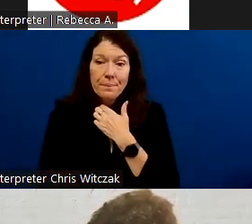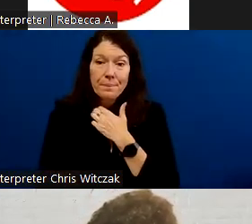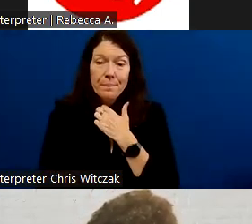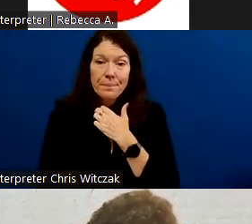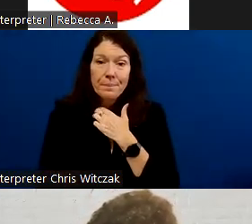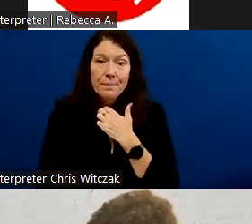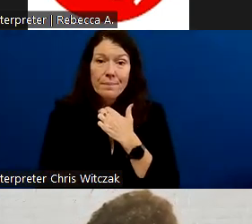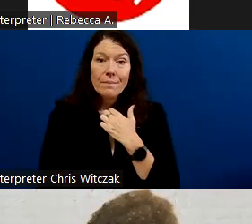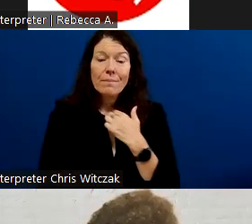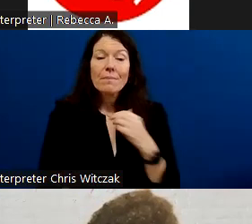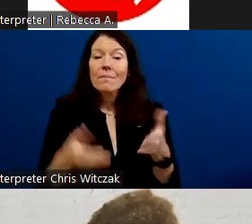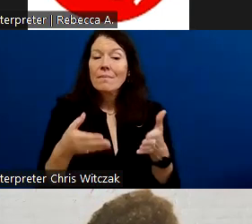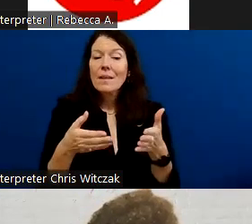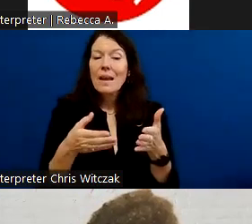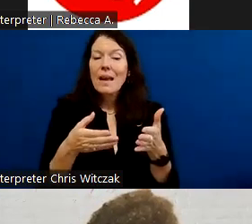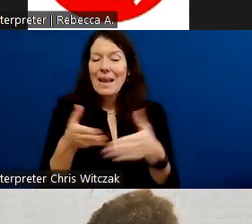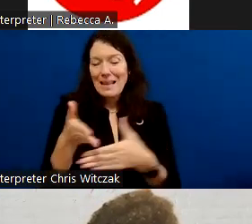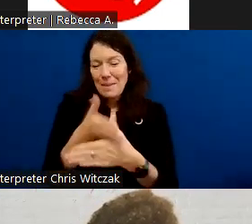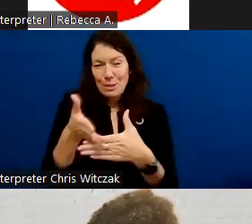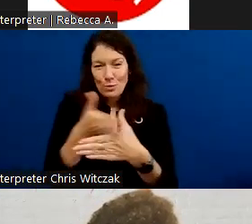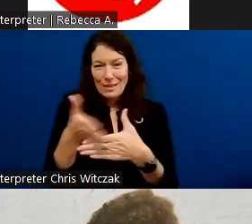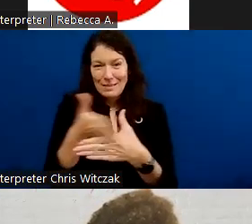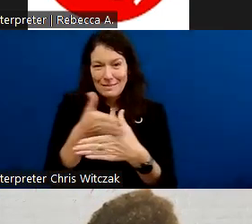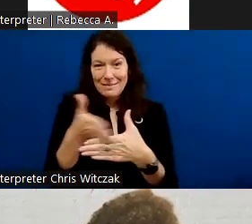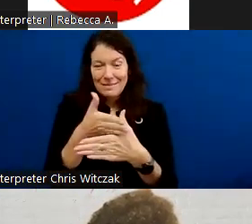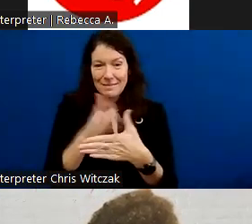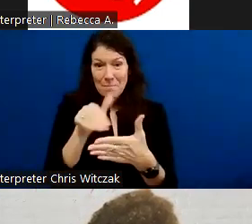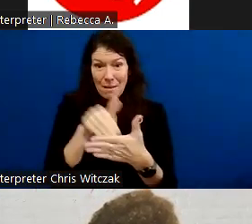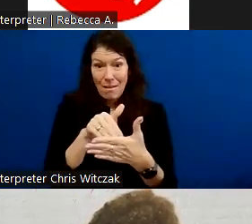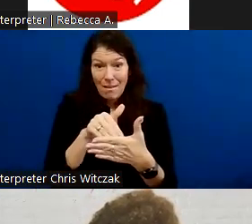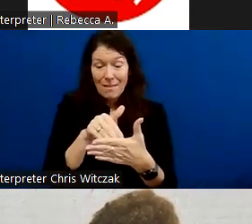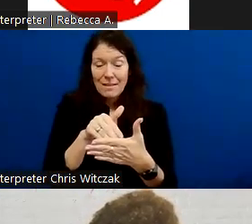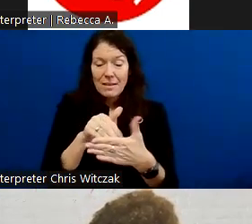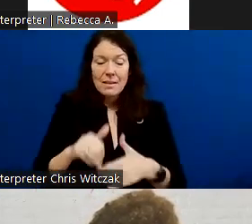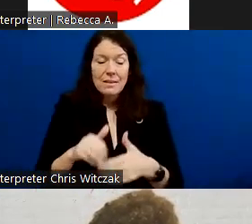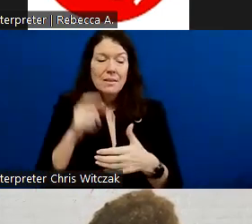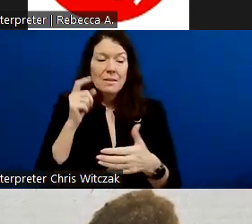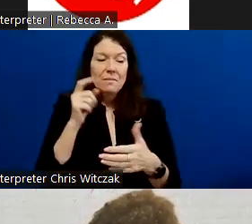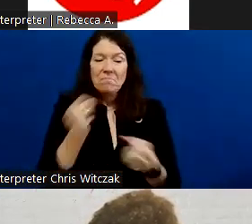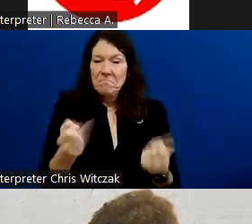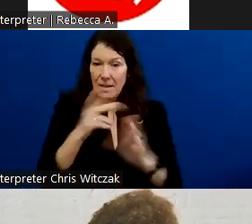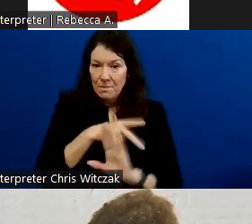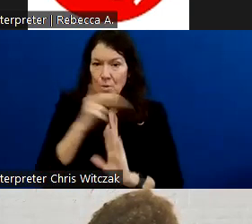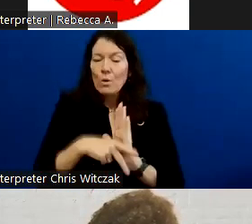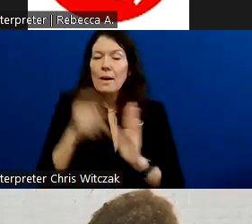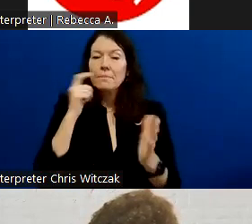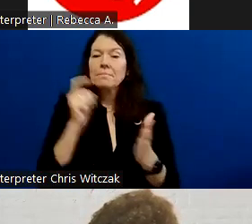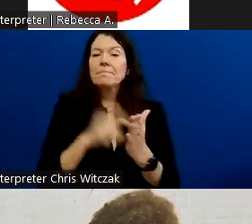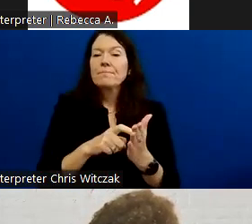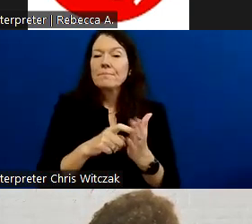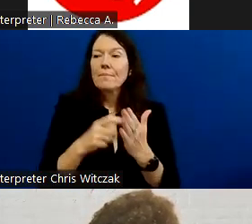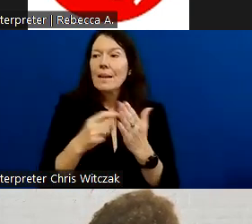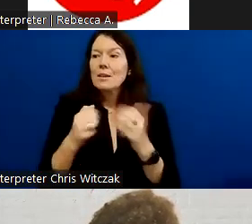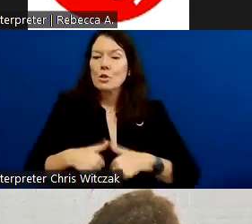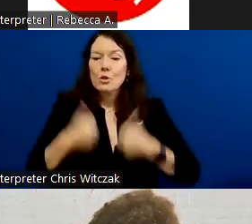have found is that survivors um there's no kind of policies around whether or not they